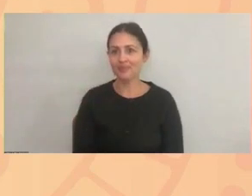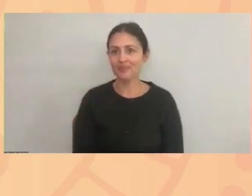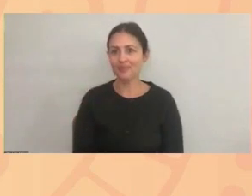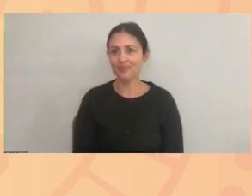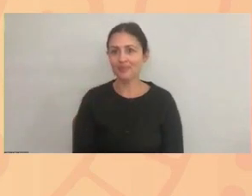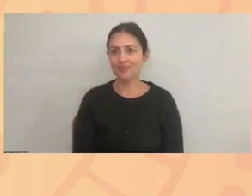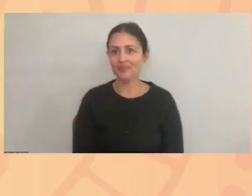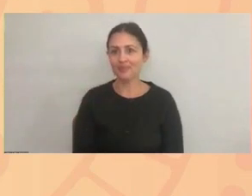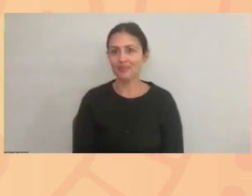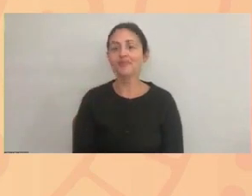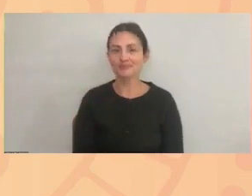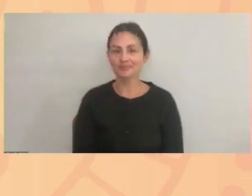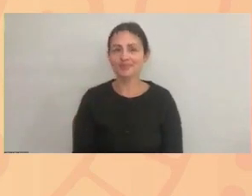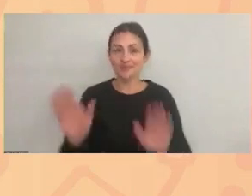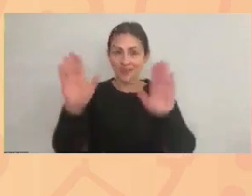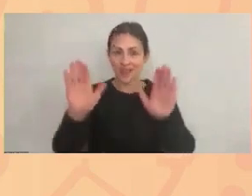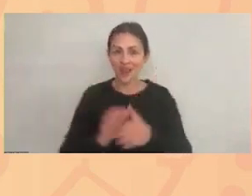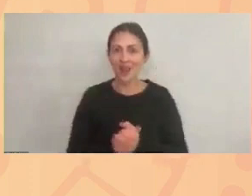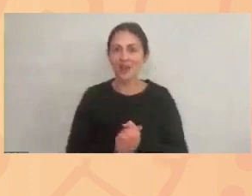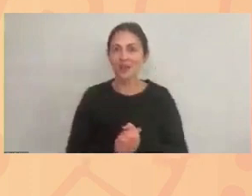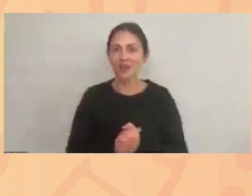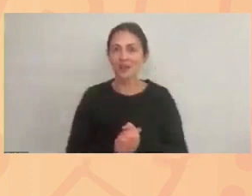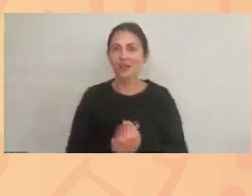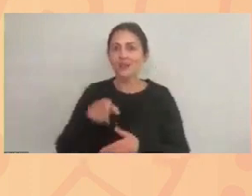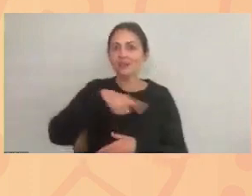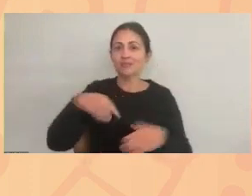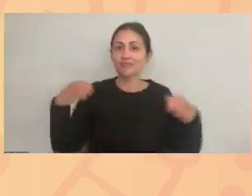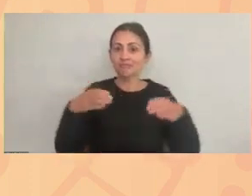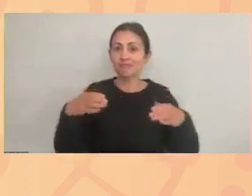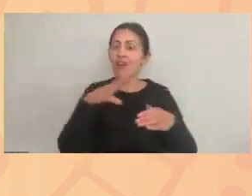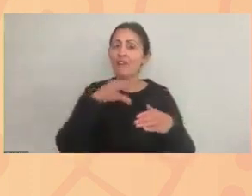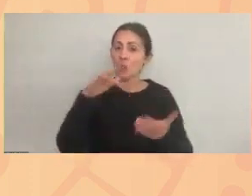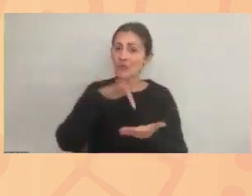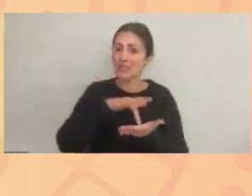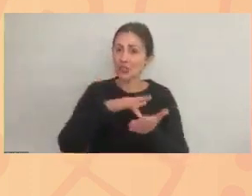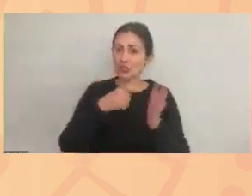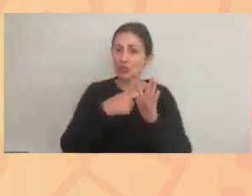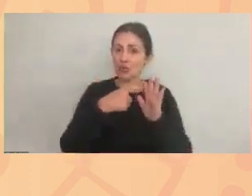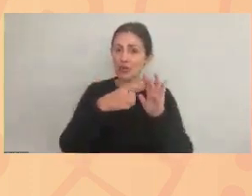Hello, everybody. We're a group here from the Central Kimberley. Yay!